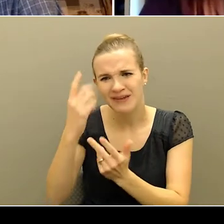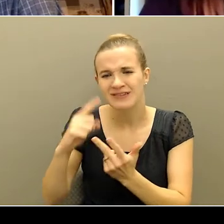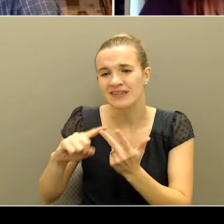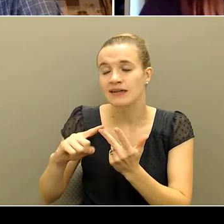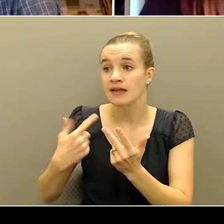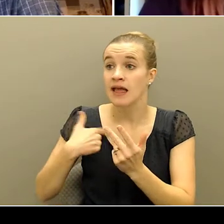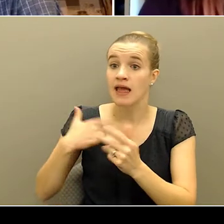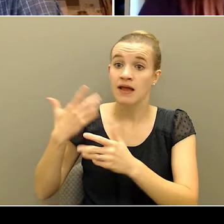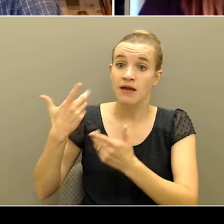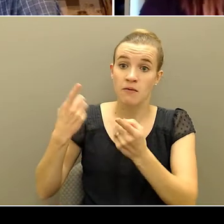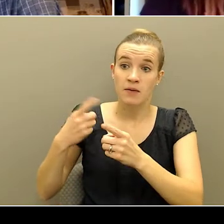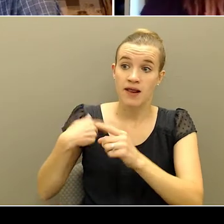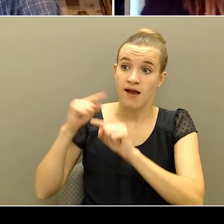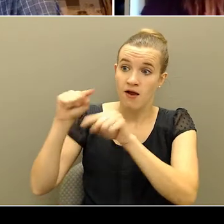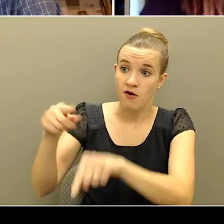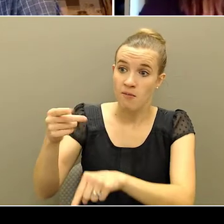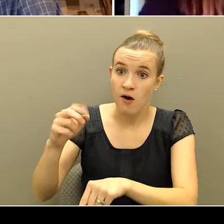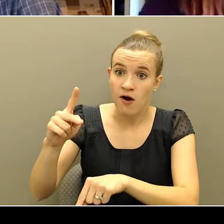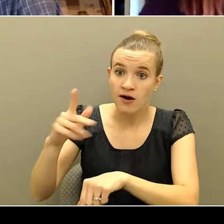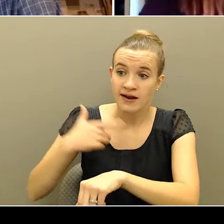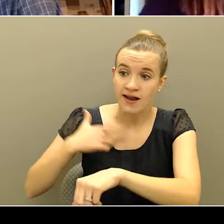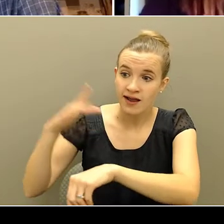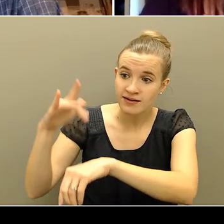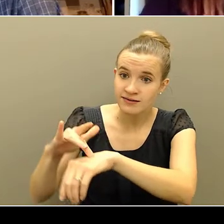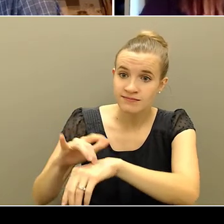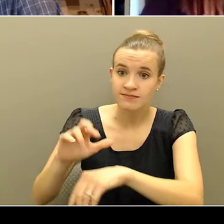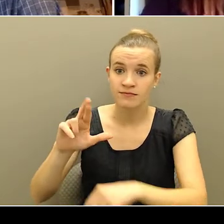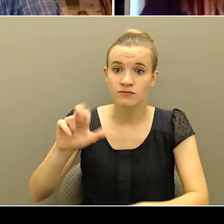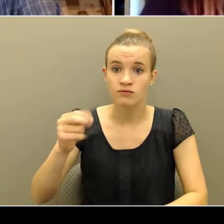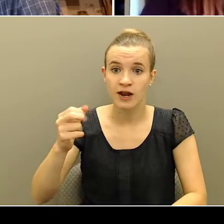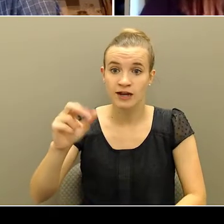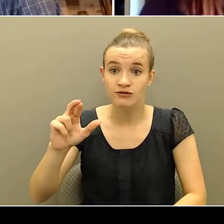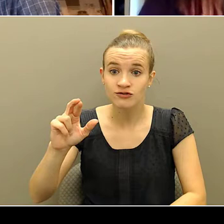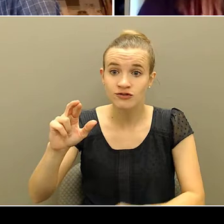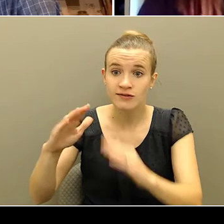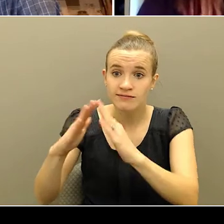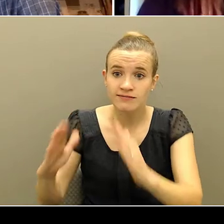stations or visitors bureaus or, you know, things of that nature, I might get